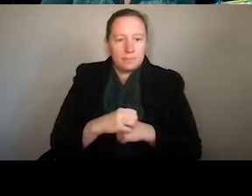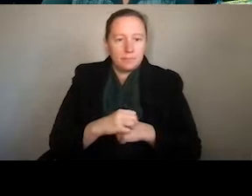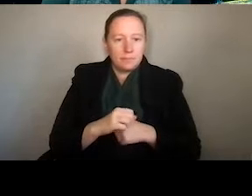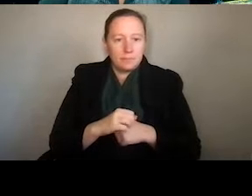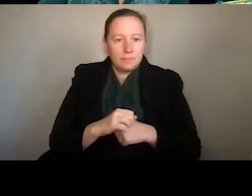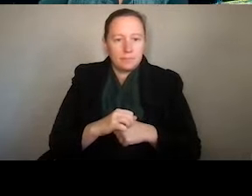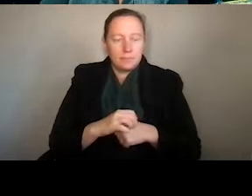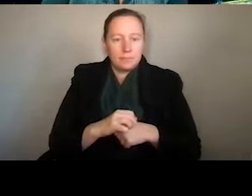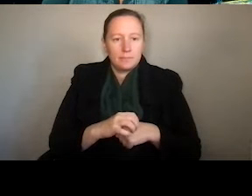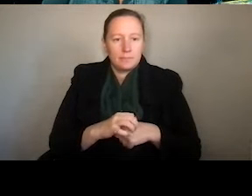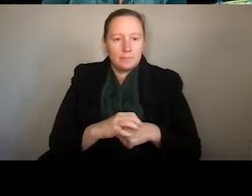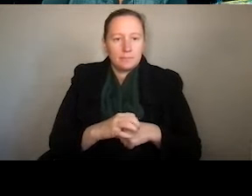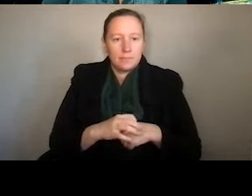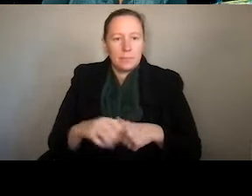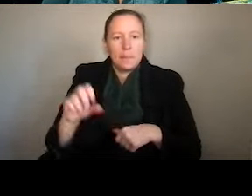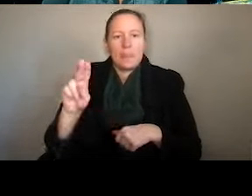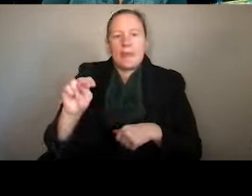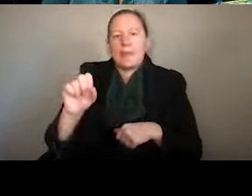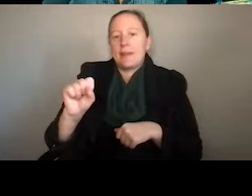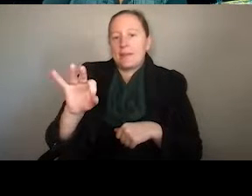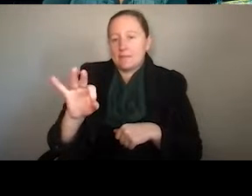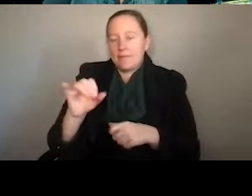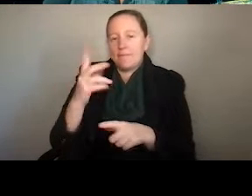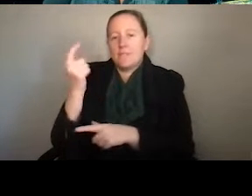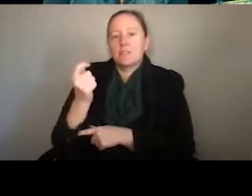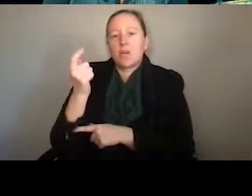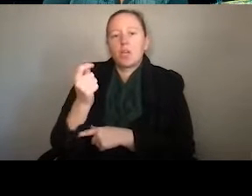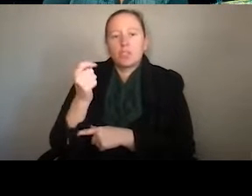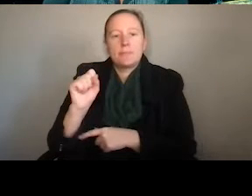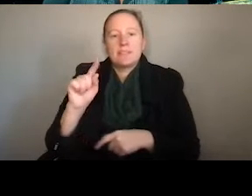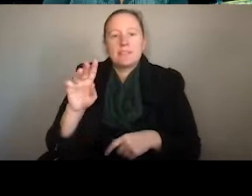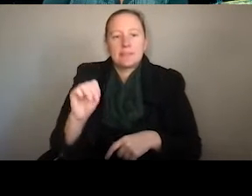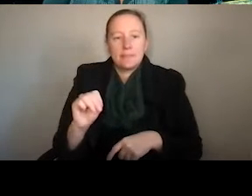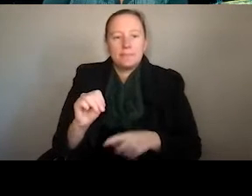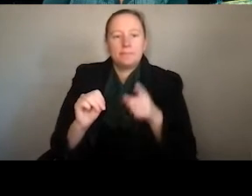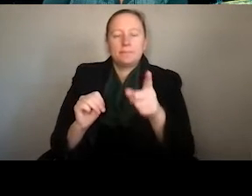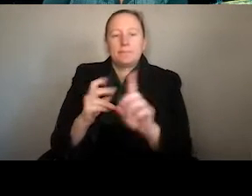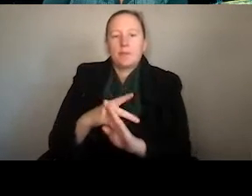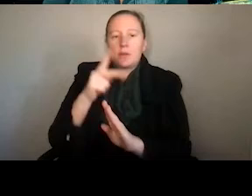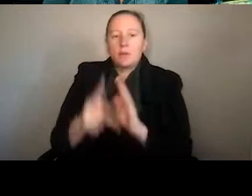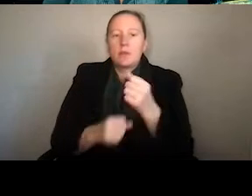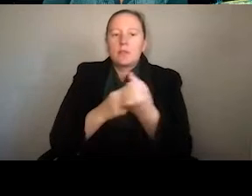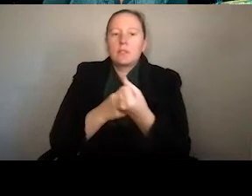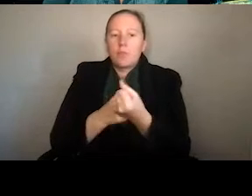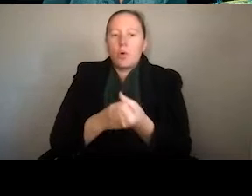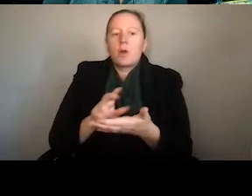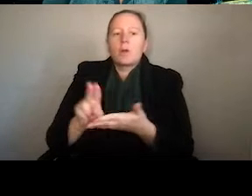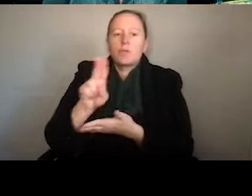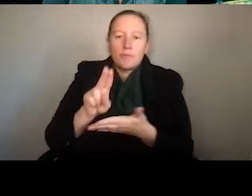The NSF Scholarship in STEM. This program supports institutions of higher education to